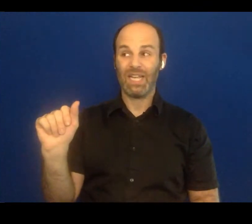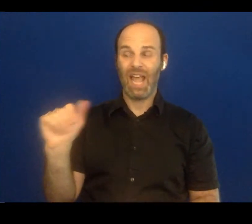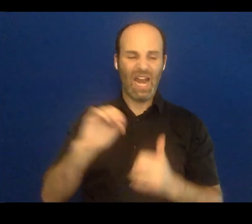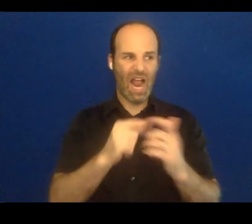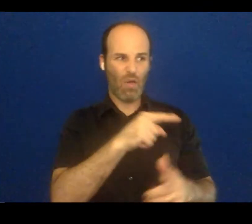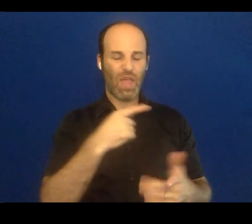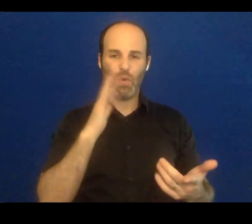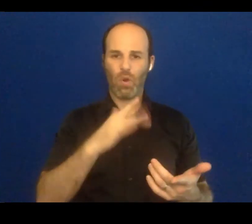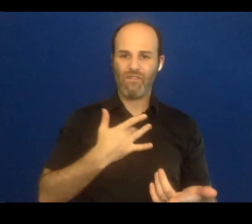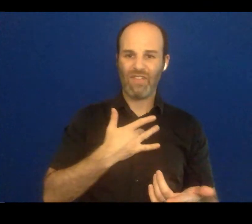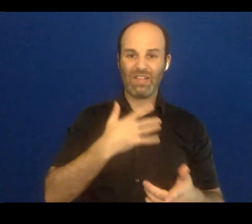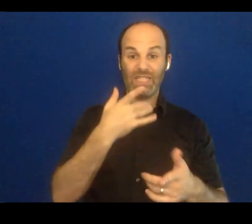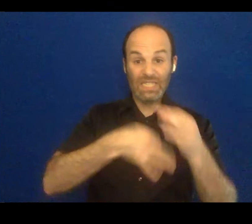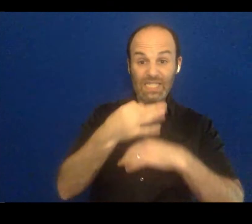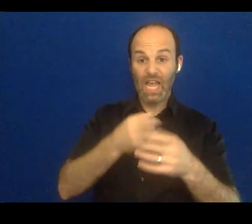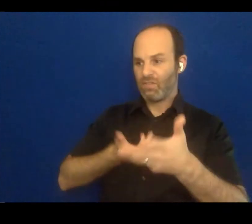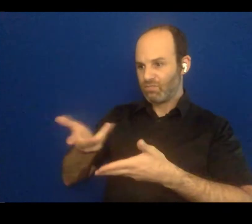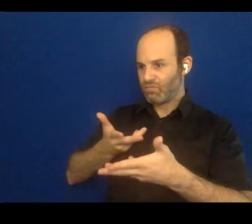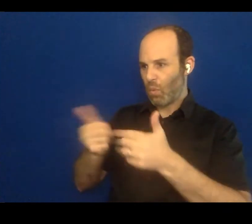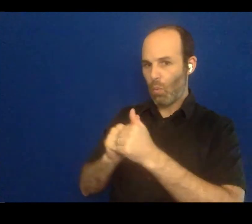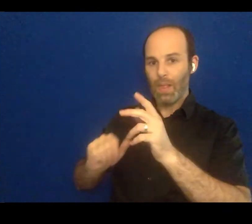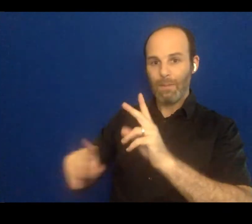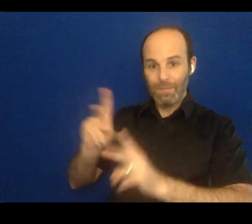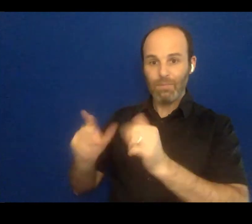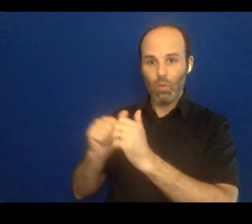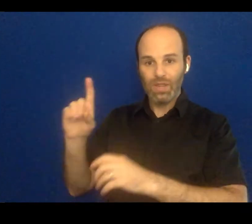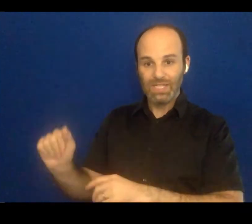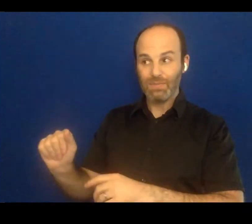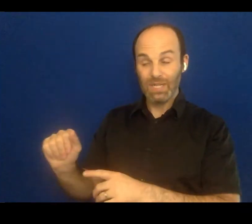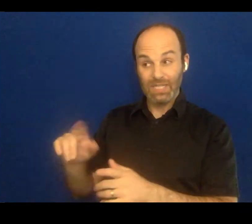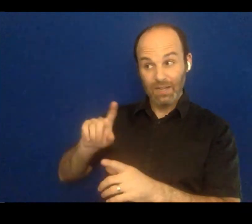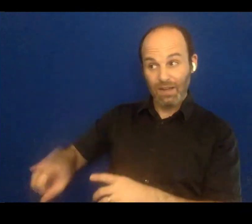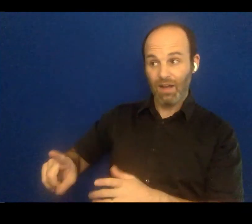HAVE VARIOUS KINDS OF DISABILITIES AND WHAT THEIR LIFE IS LIKE AND WHY.